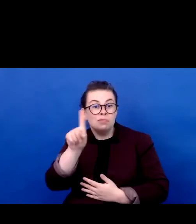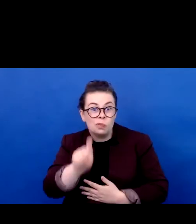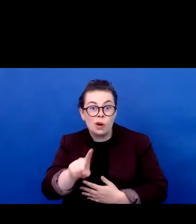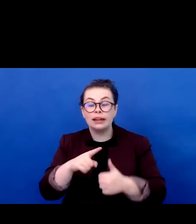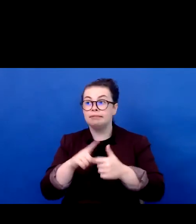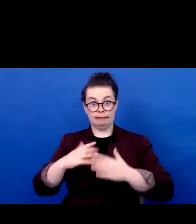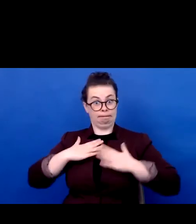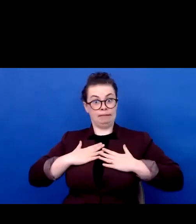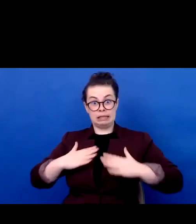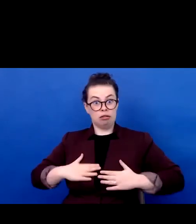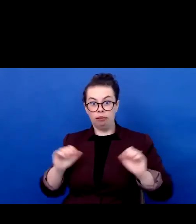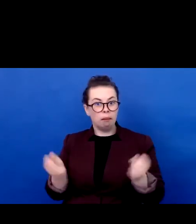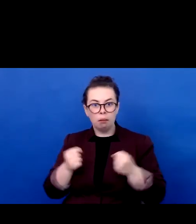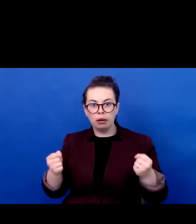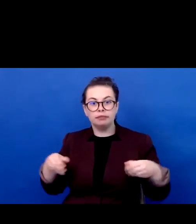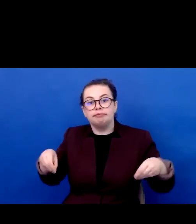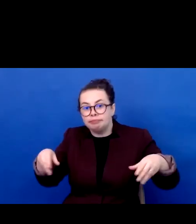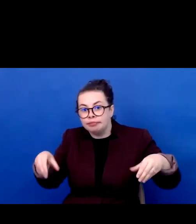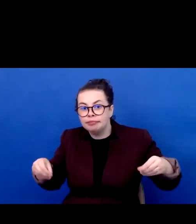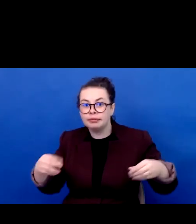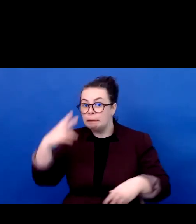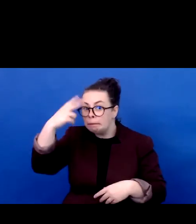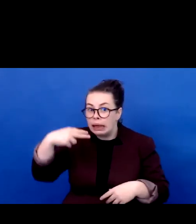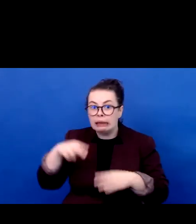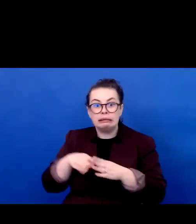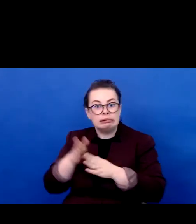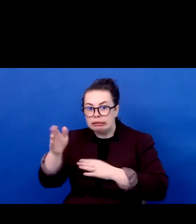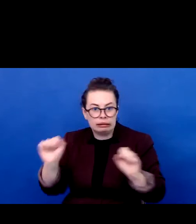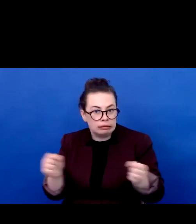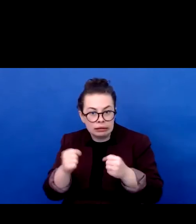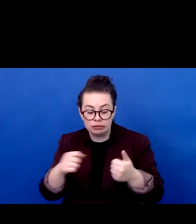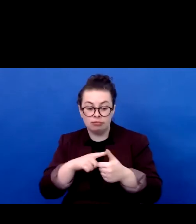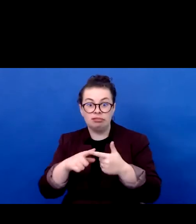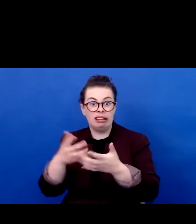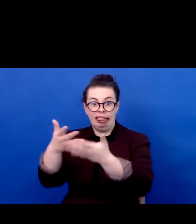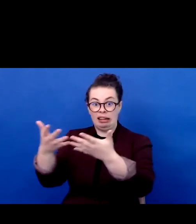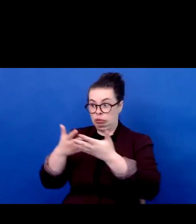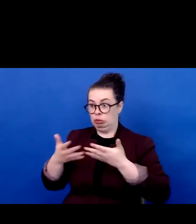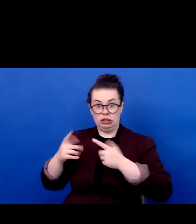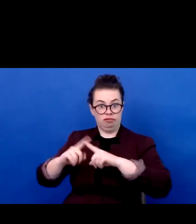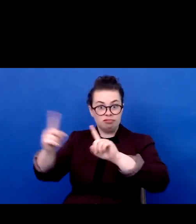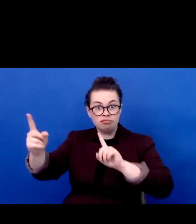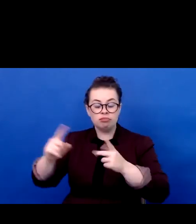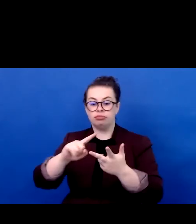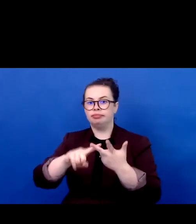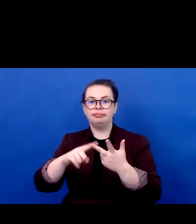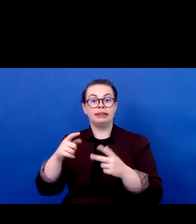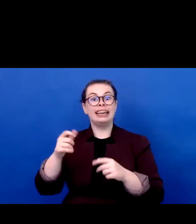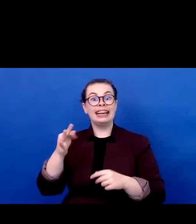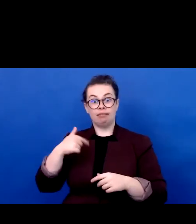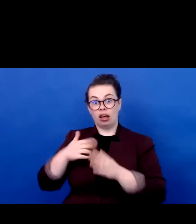facility stigma multiply discrimination and their intersectionality might even challenging for